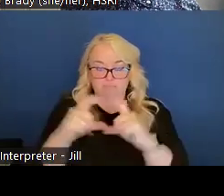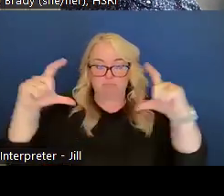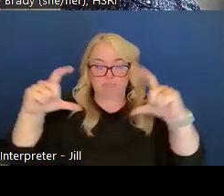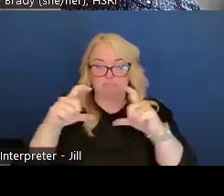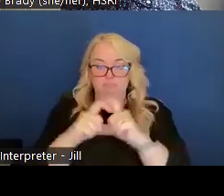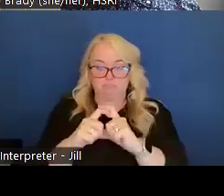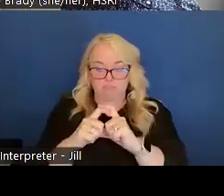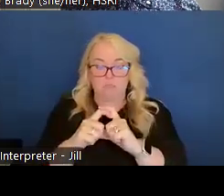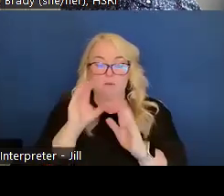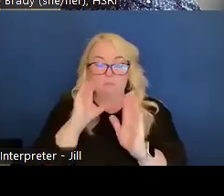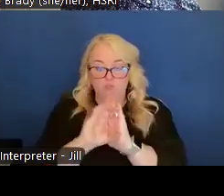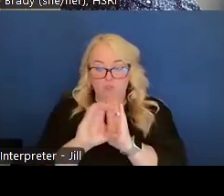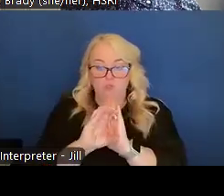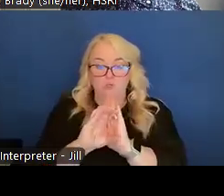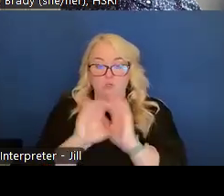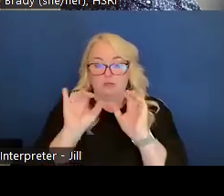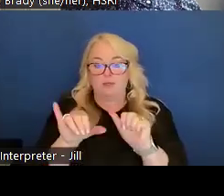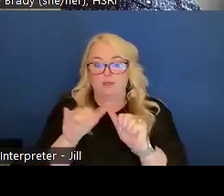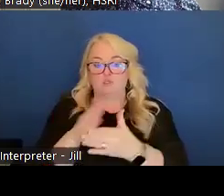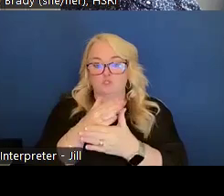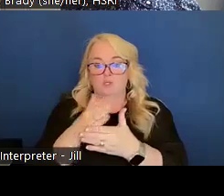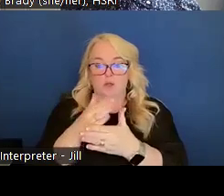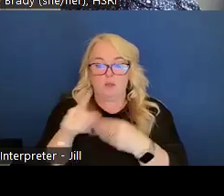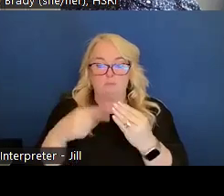meant to share a bit with you about the structure of the